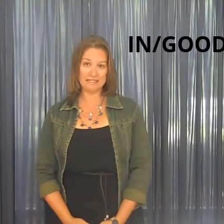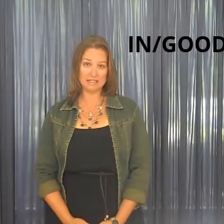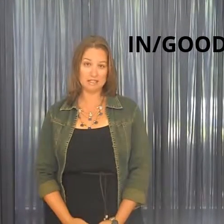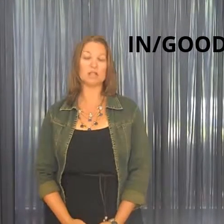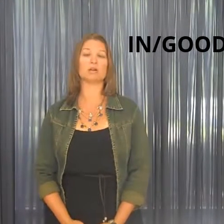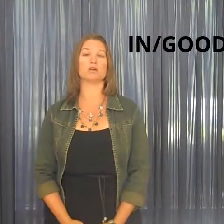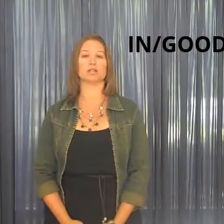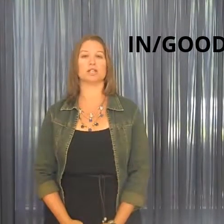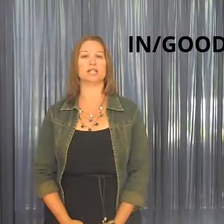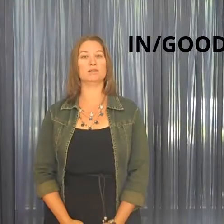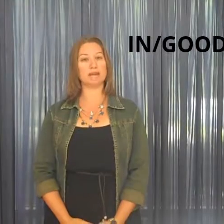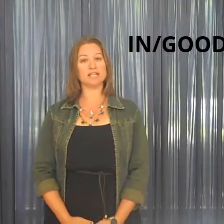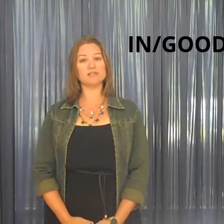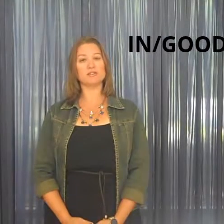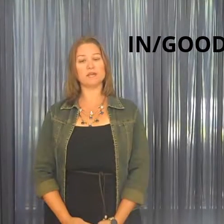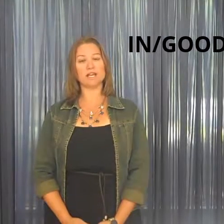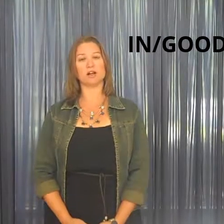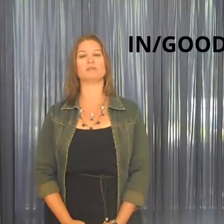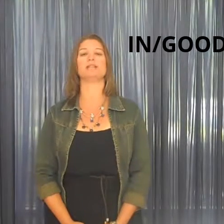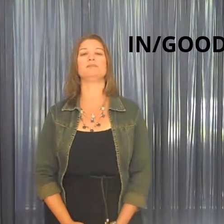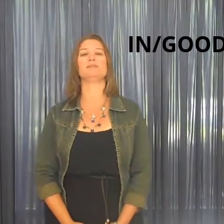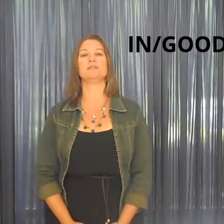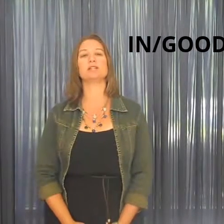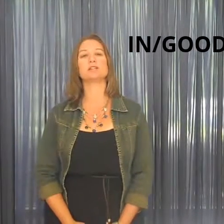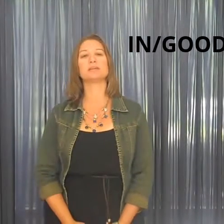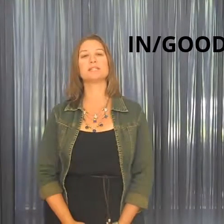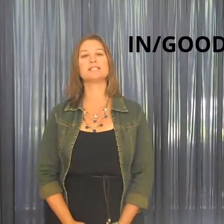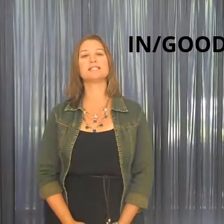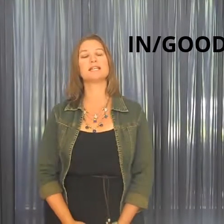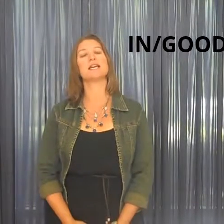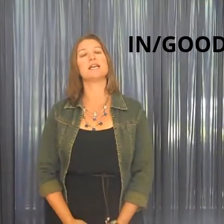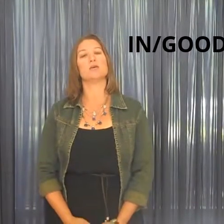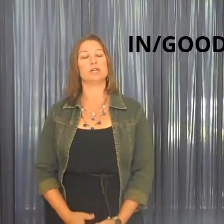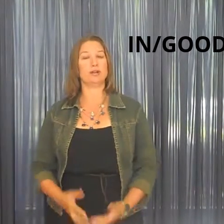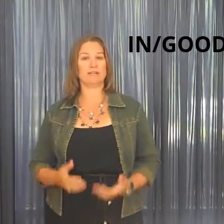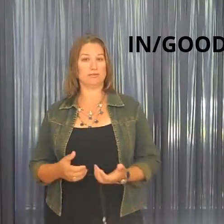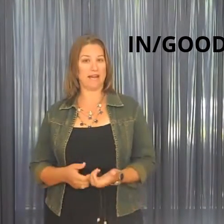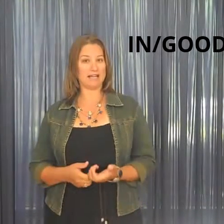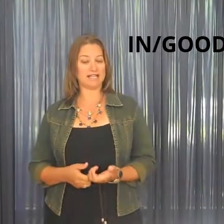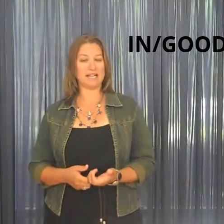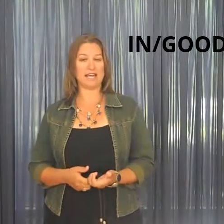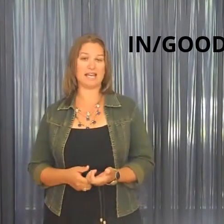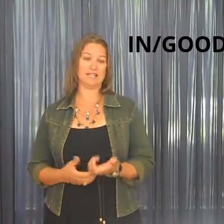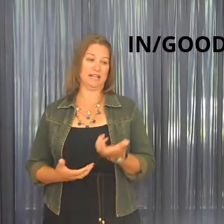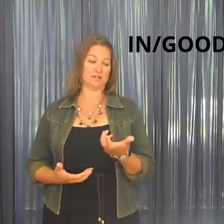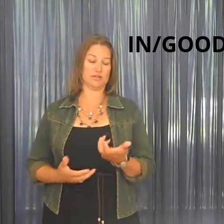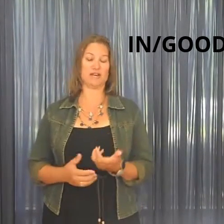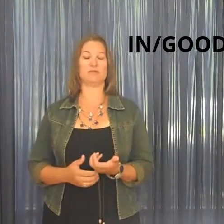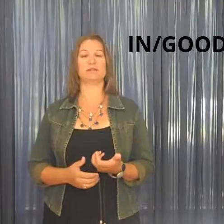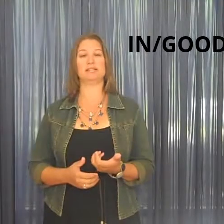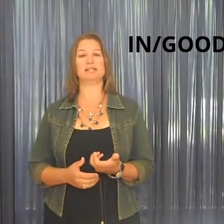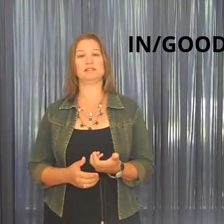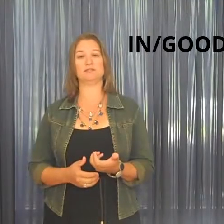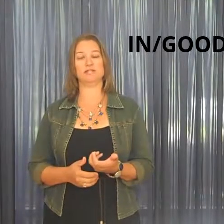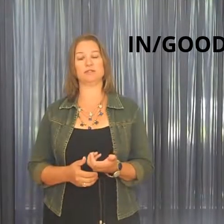in or good. Many of you may already be familiar with this. When you have a racquet in hand, and I don't have one myself at the